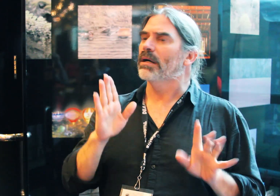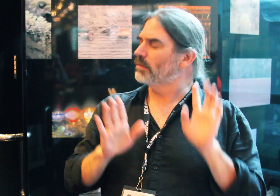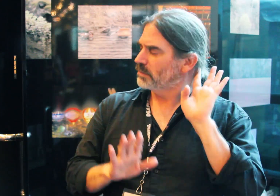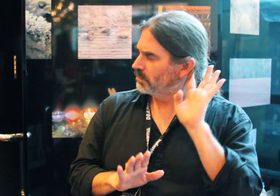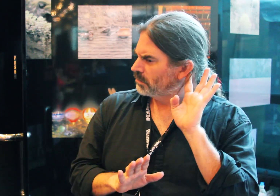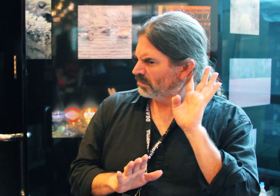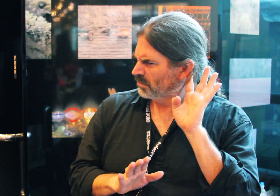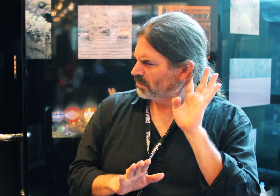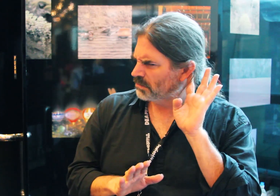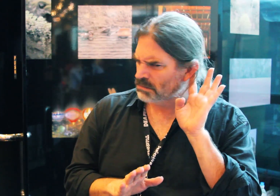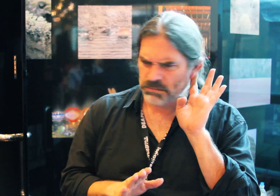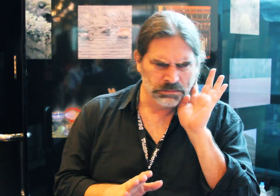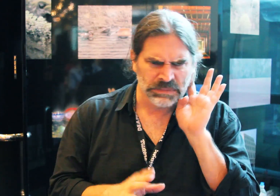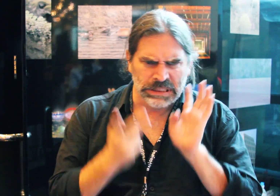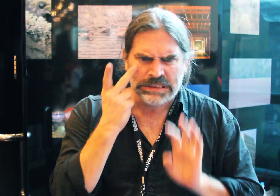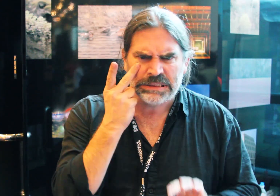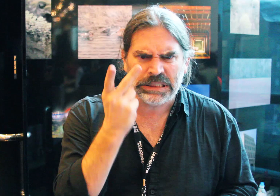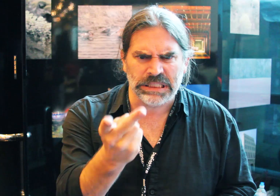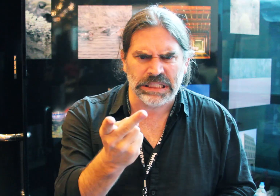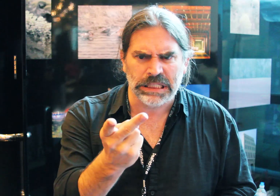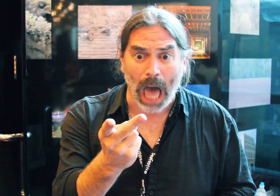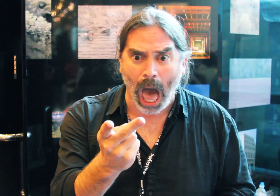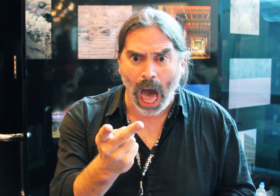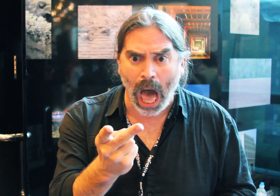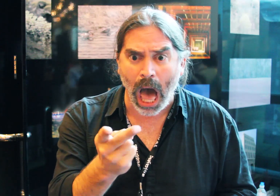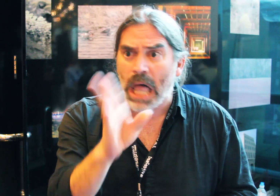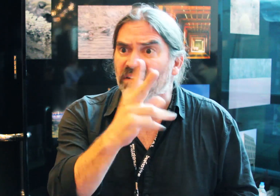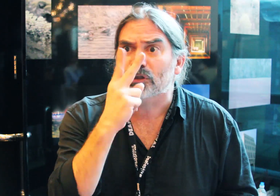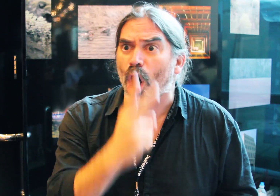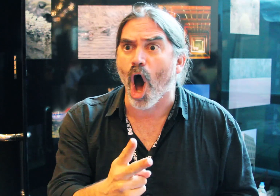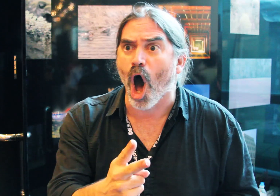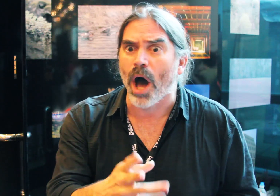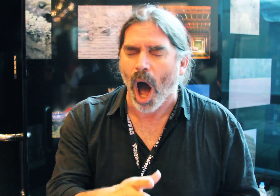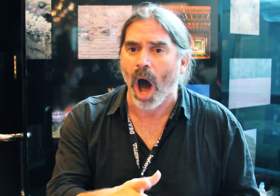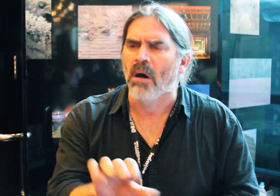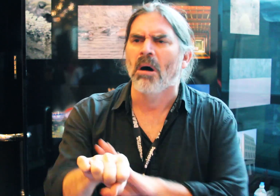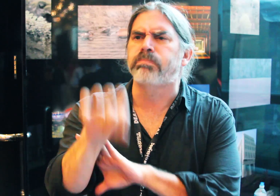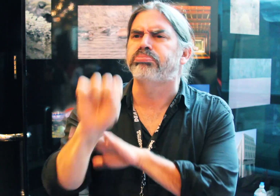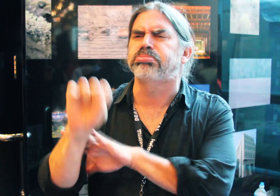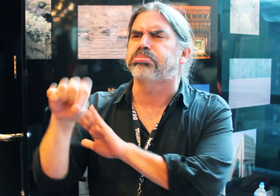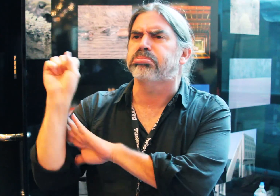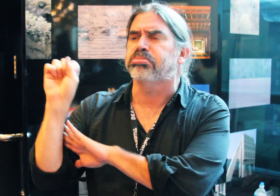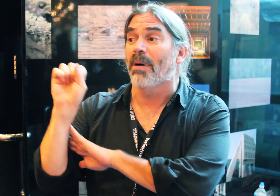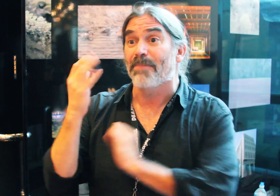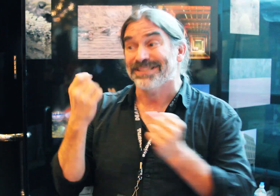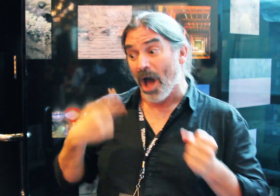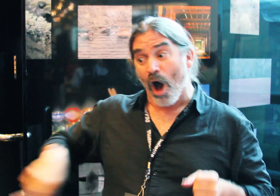couldn't hear anything, so they watched and were visually blown away. Never saw anything like it